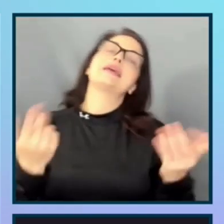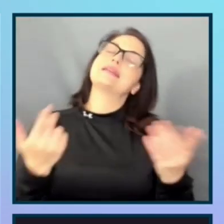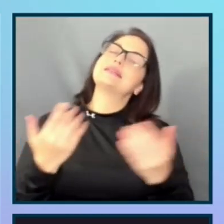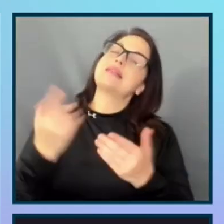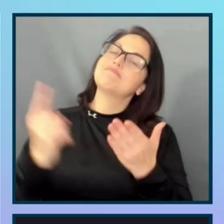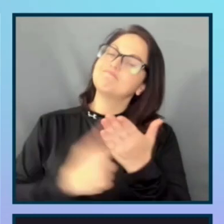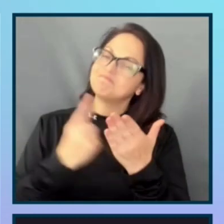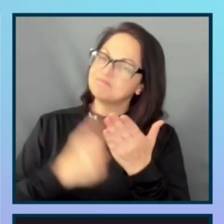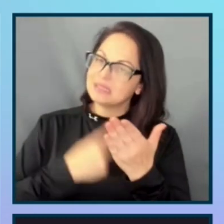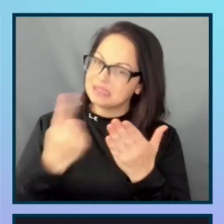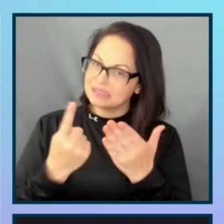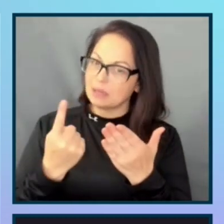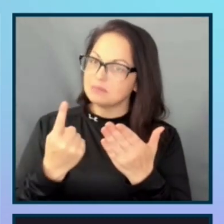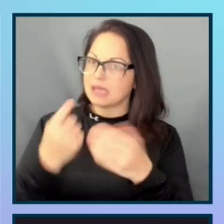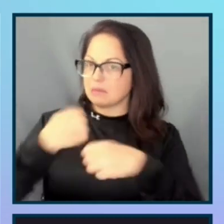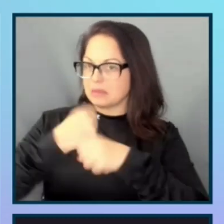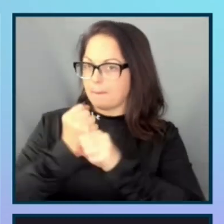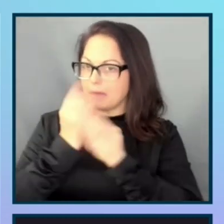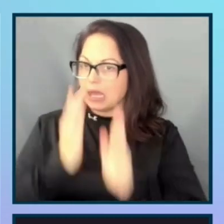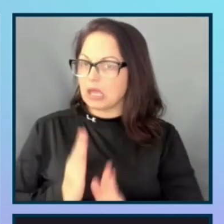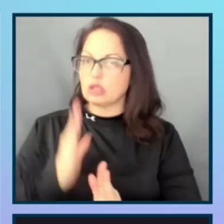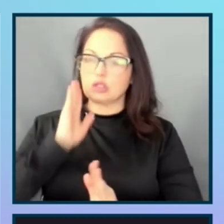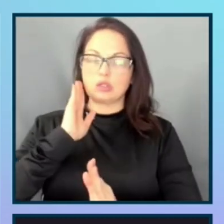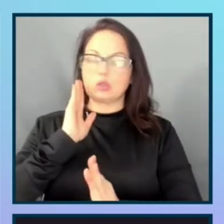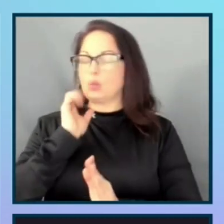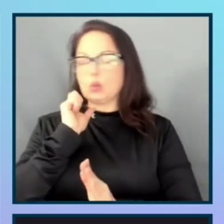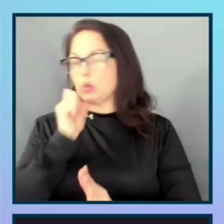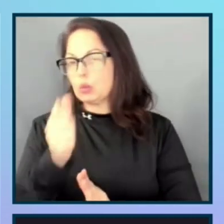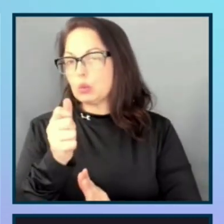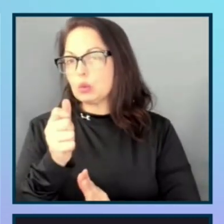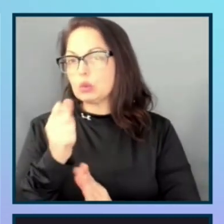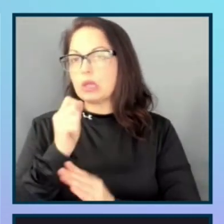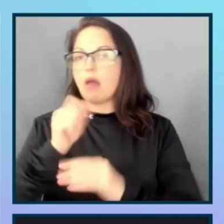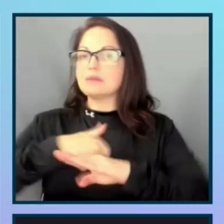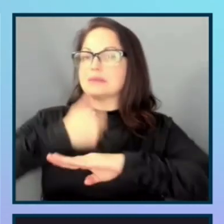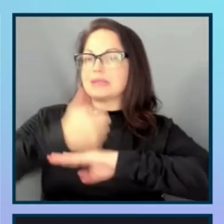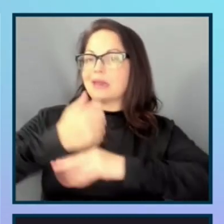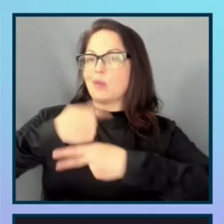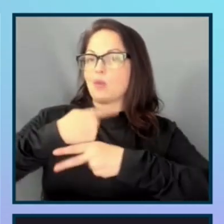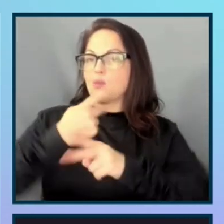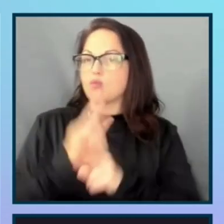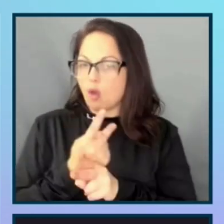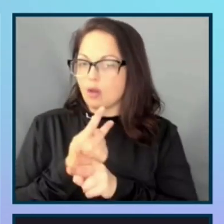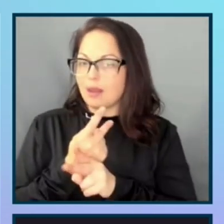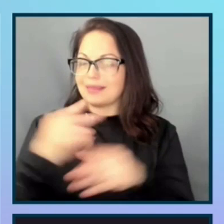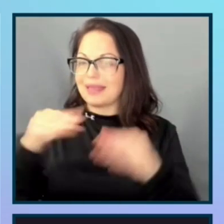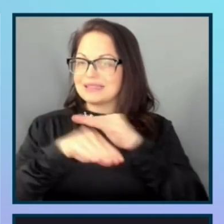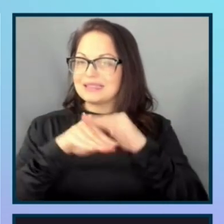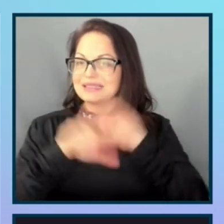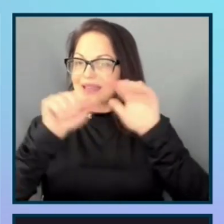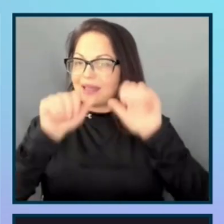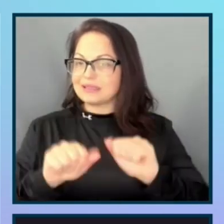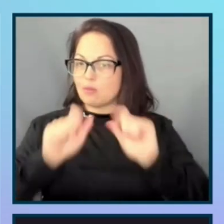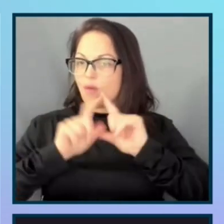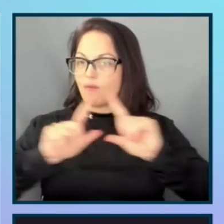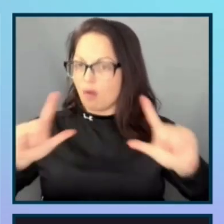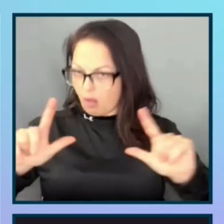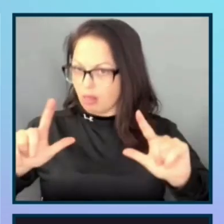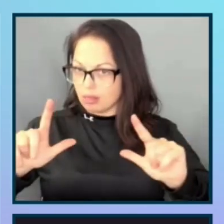Now this is quite a negative start and I don't mean it to be negative, but it's to kind of scene-set and show where we are and where we're existing right now.